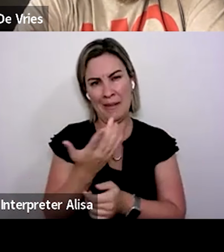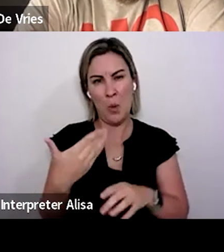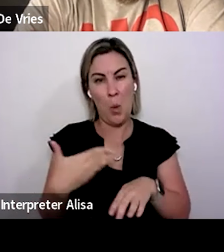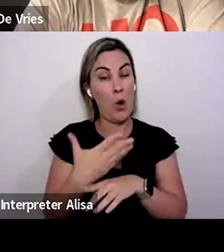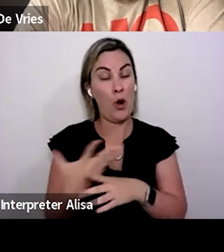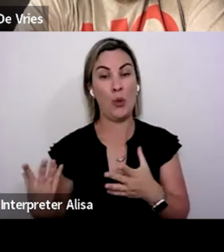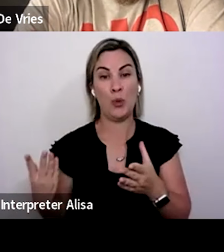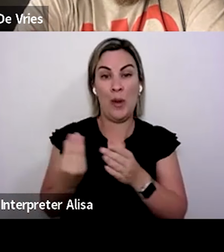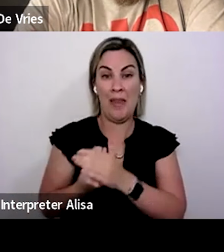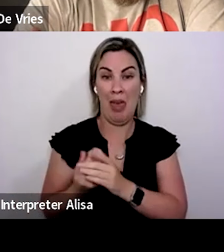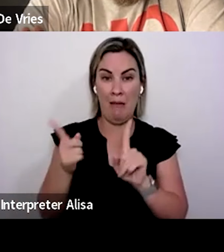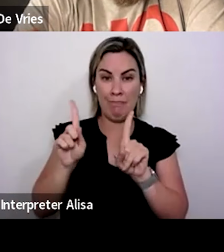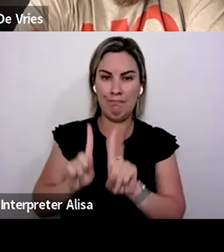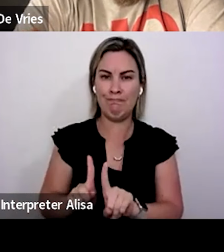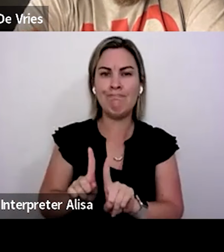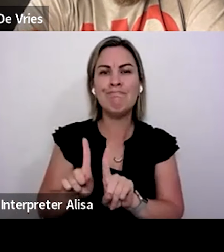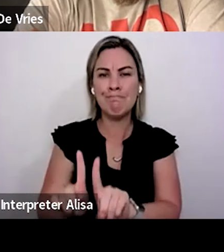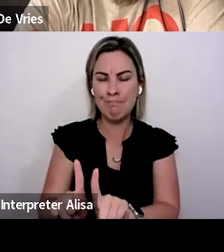I hope you stay safe and well. Goodbye.